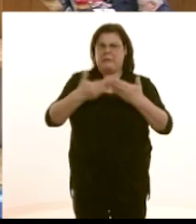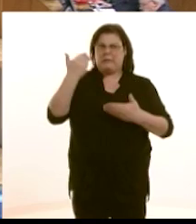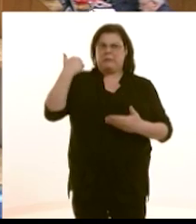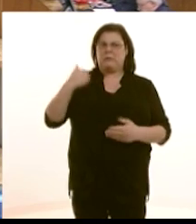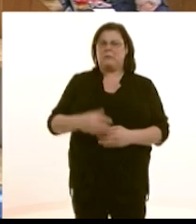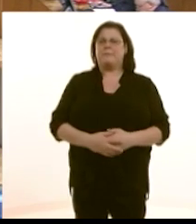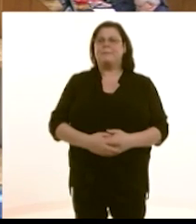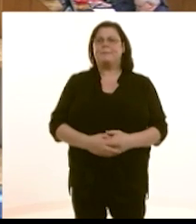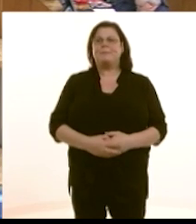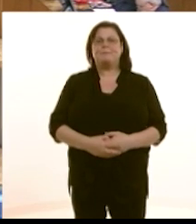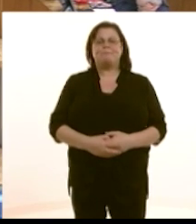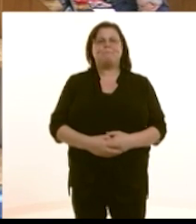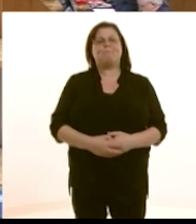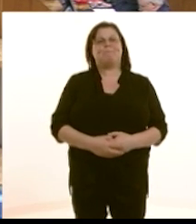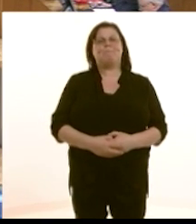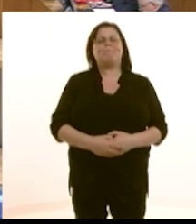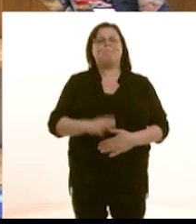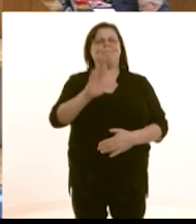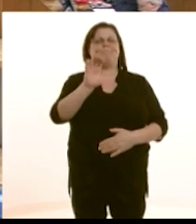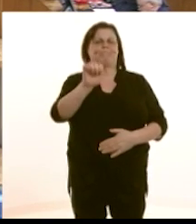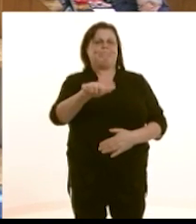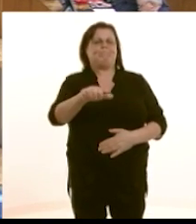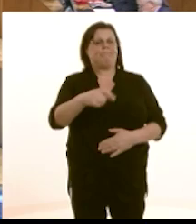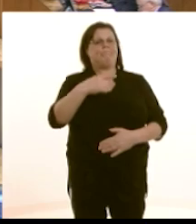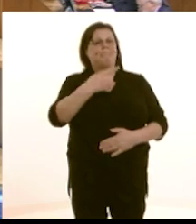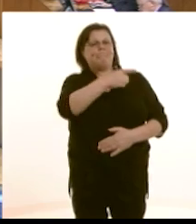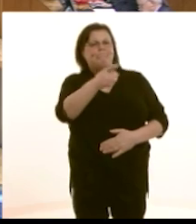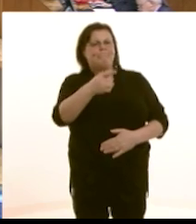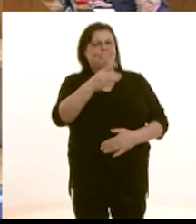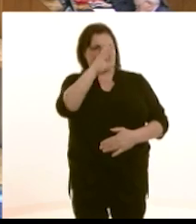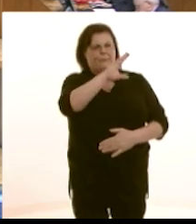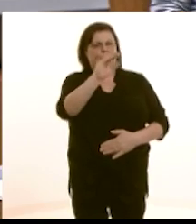Carwyn Jones: Yes, I would urge farmers to track the progress of their claims using Rural